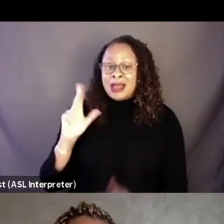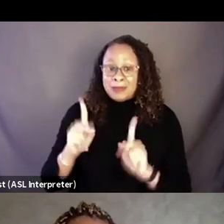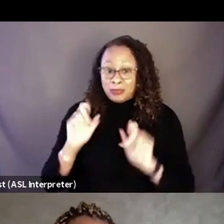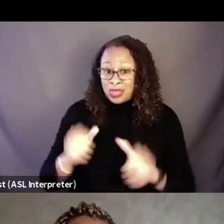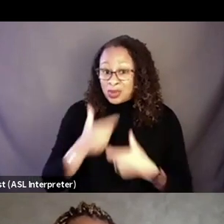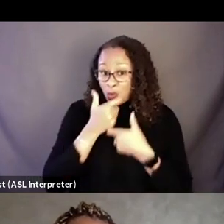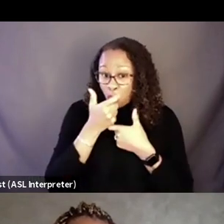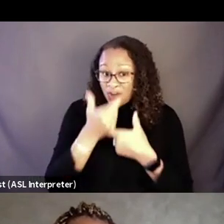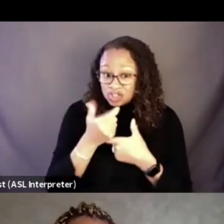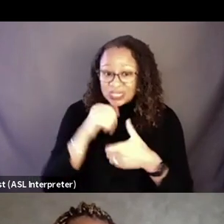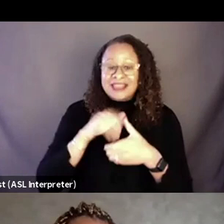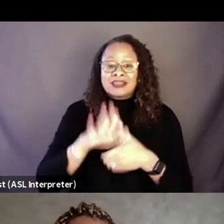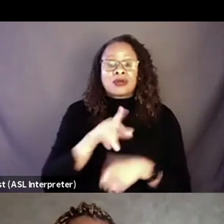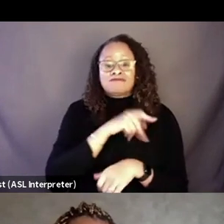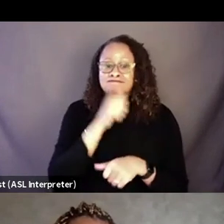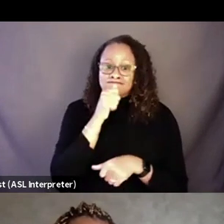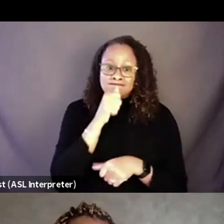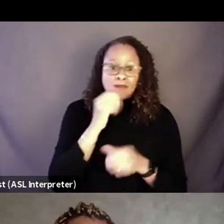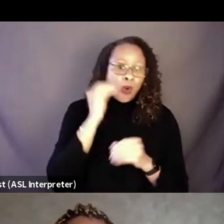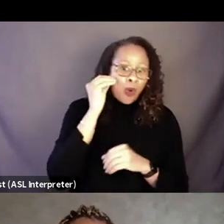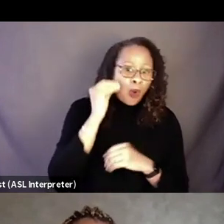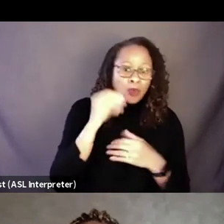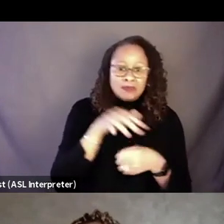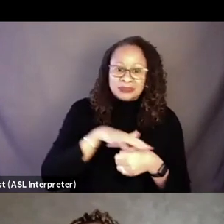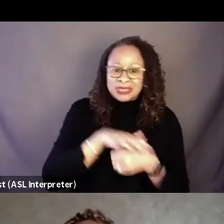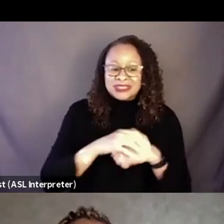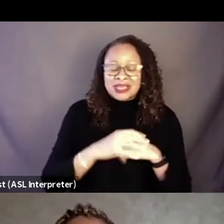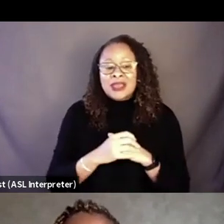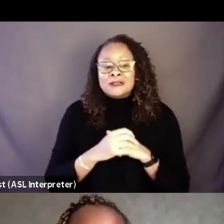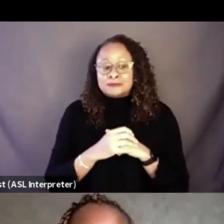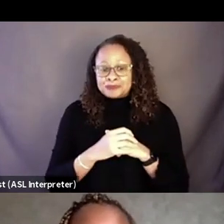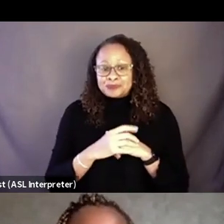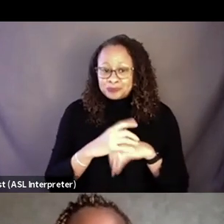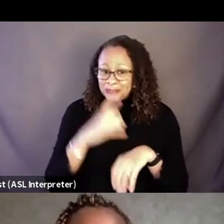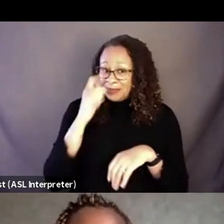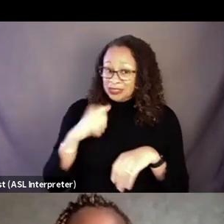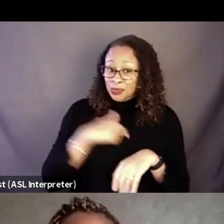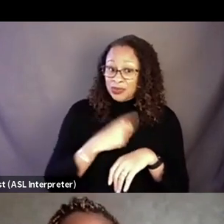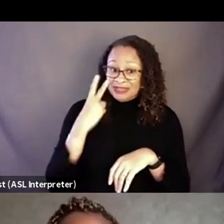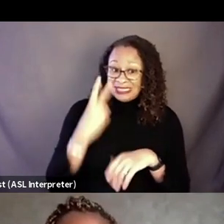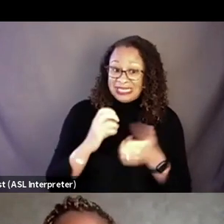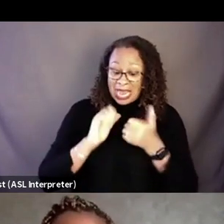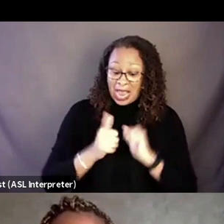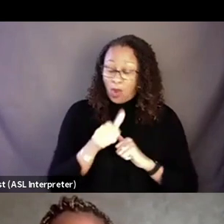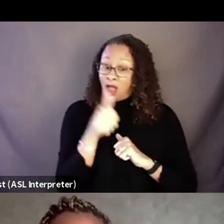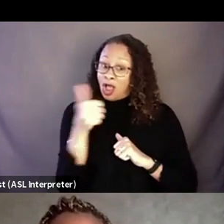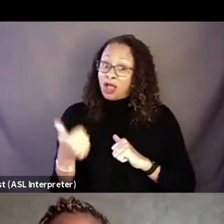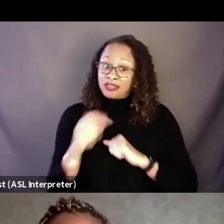in these spaces because not only have we seen how other African countries respond to our story